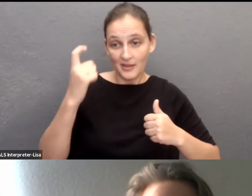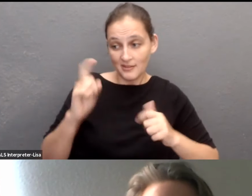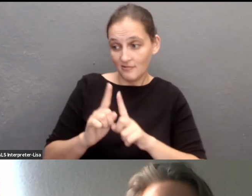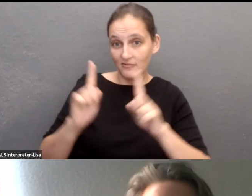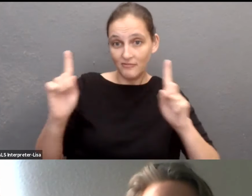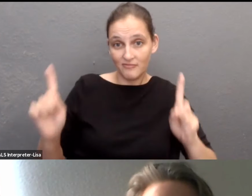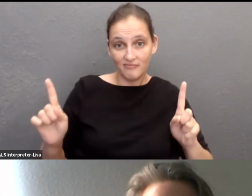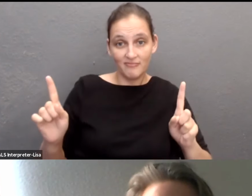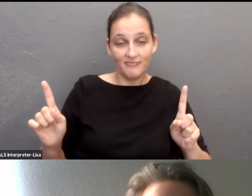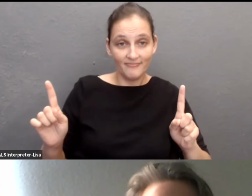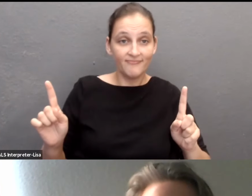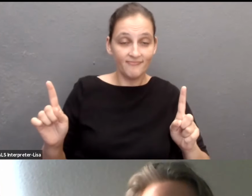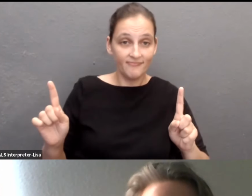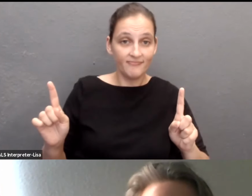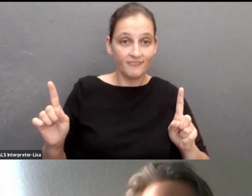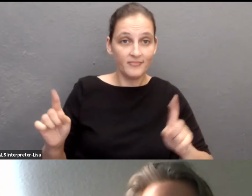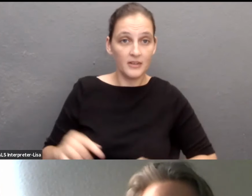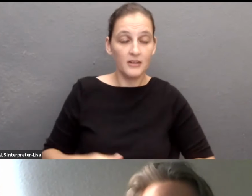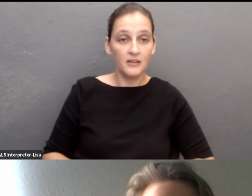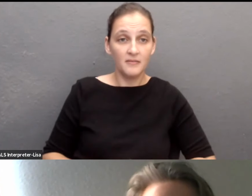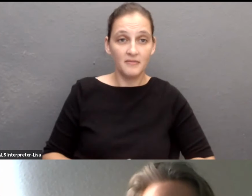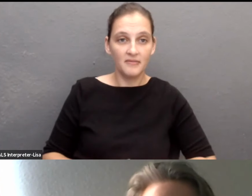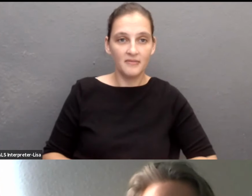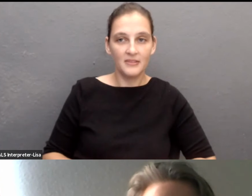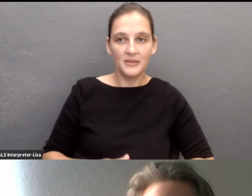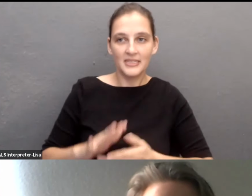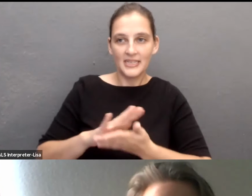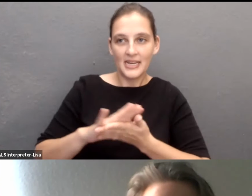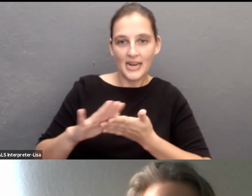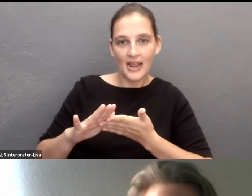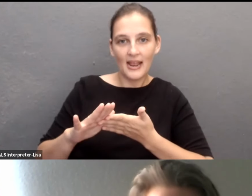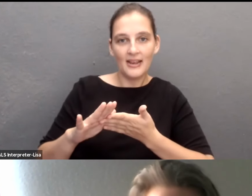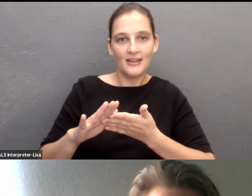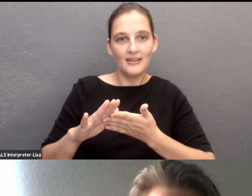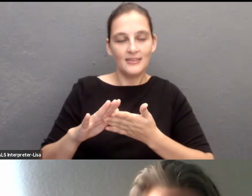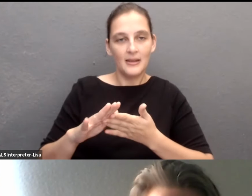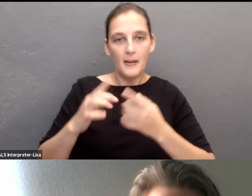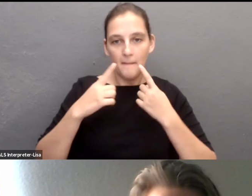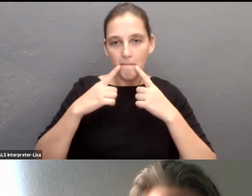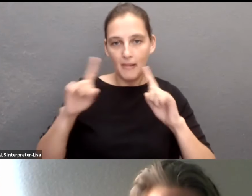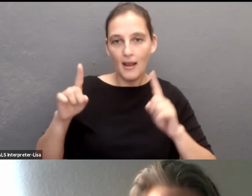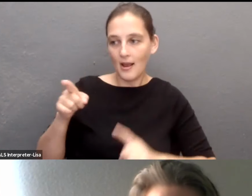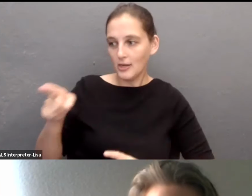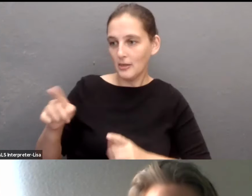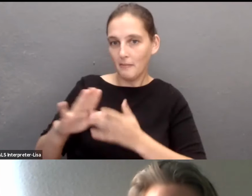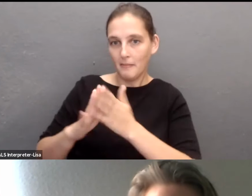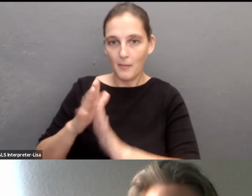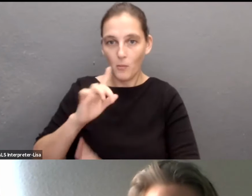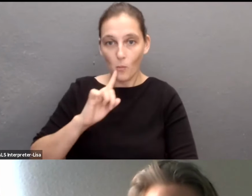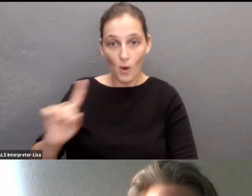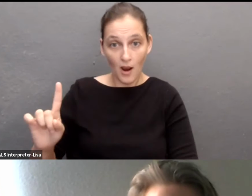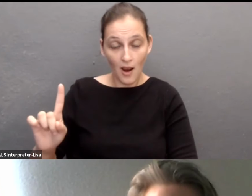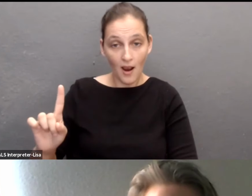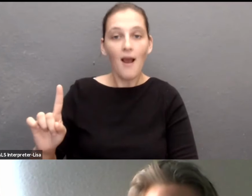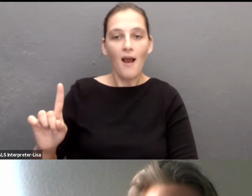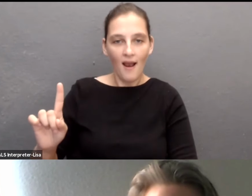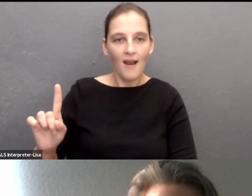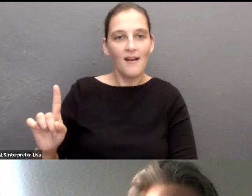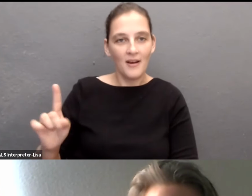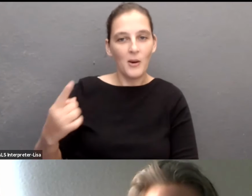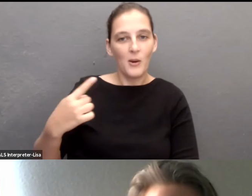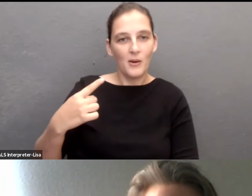so it was really nice once she actually turned one, we were able to through the through the